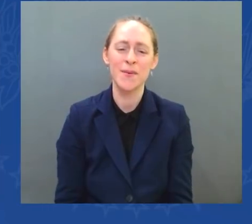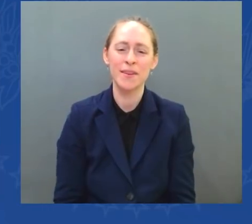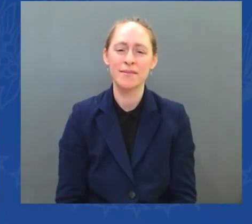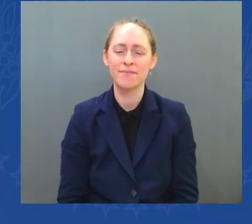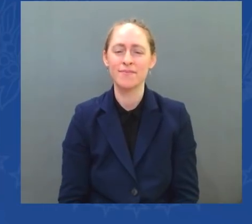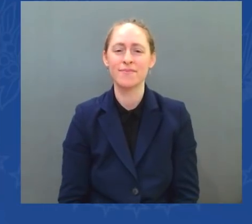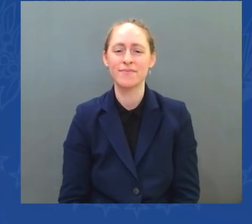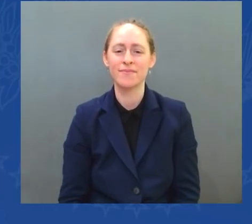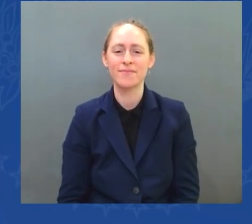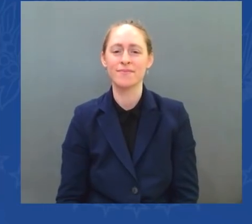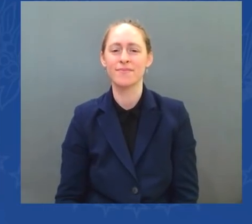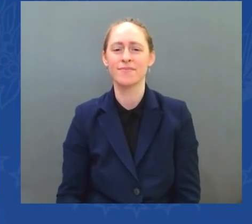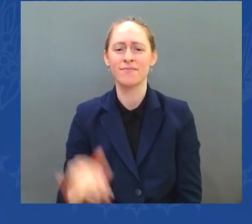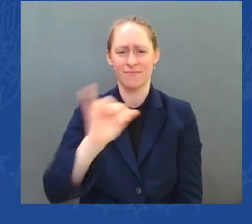Governor Roy Cooper. Gov. --